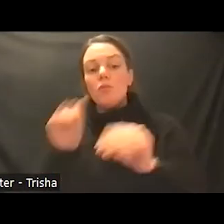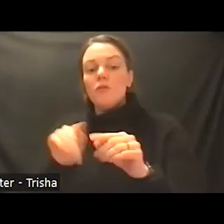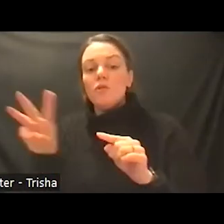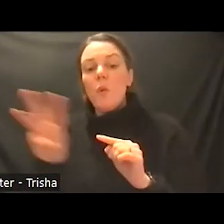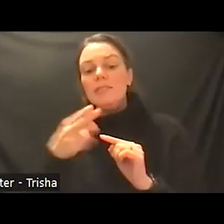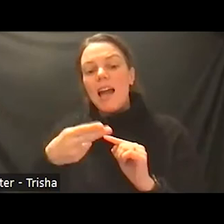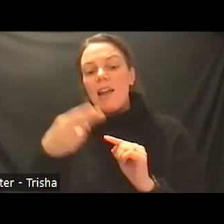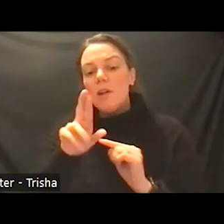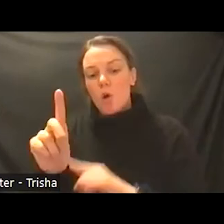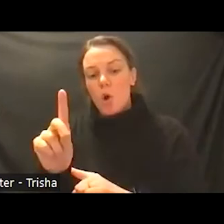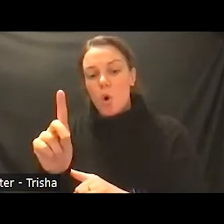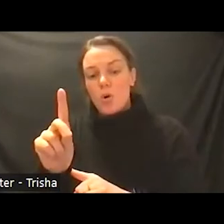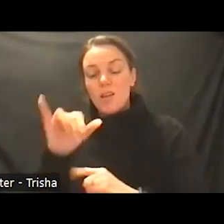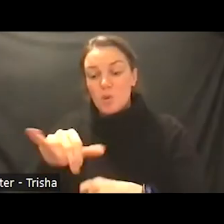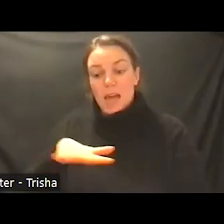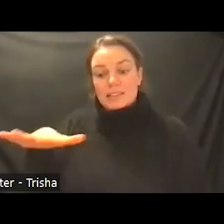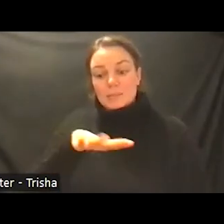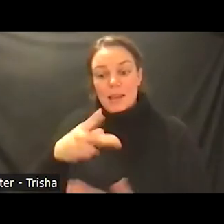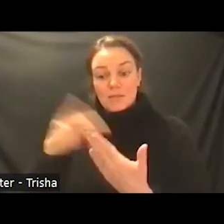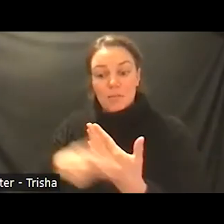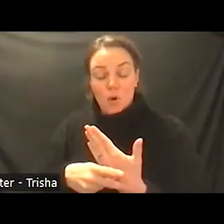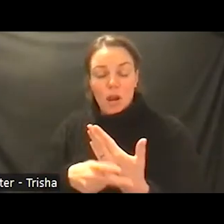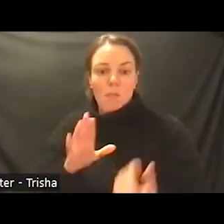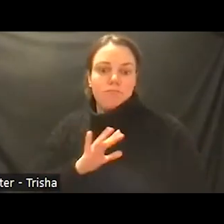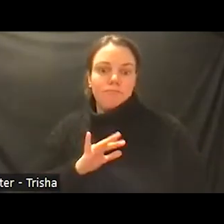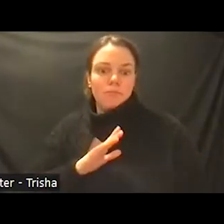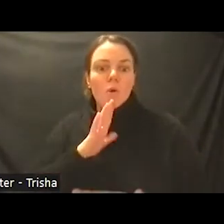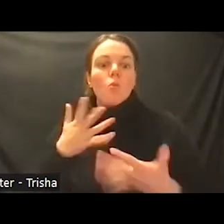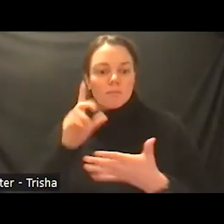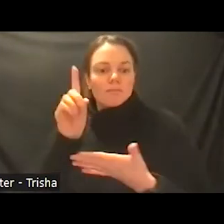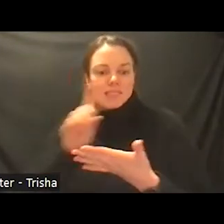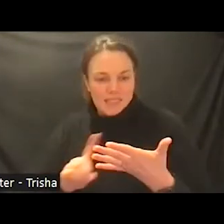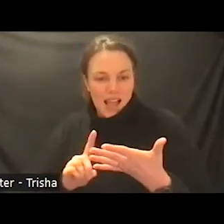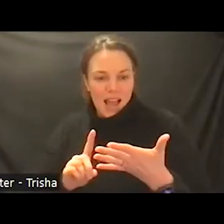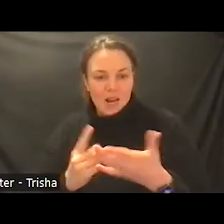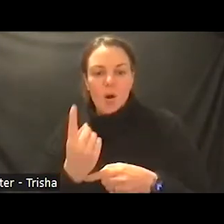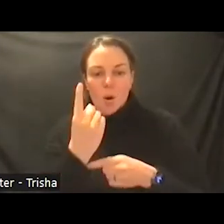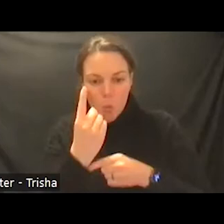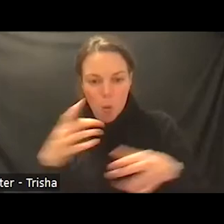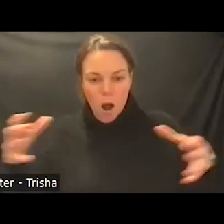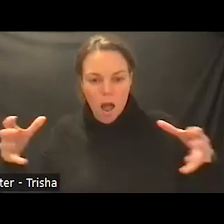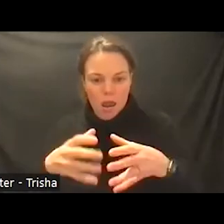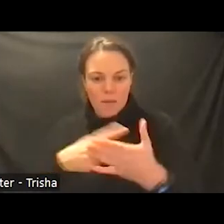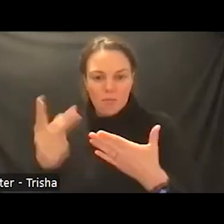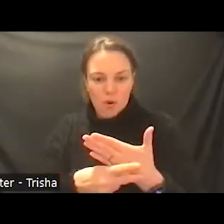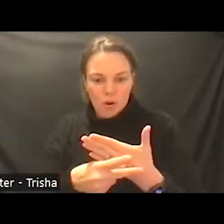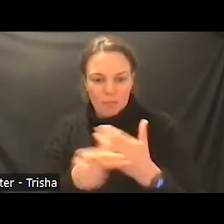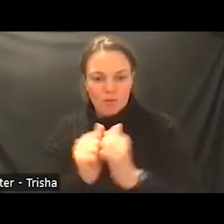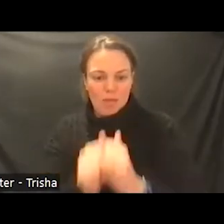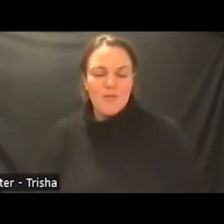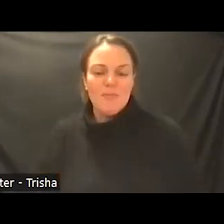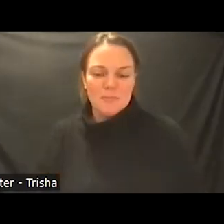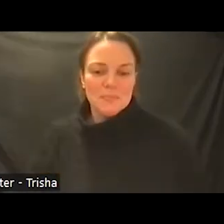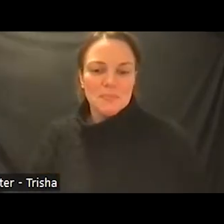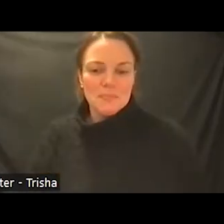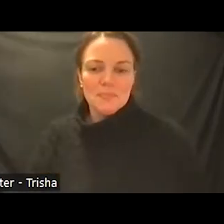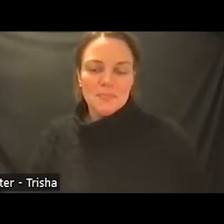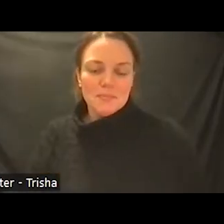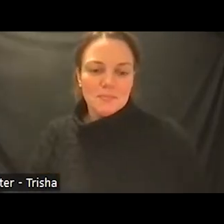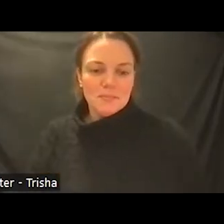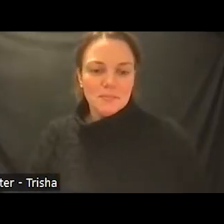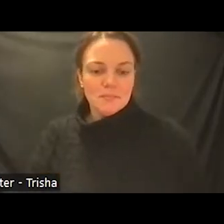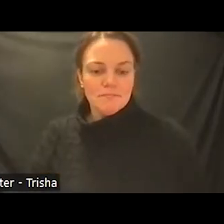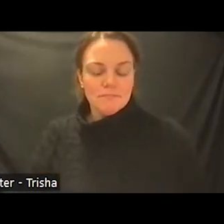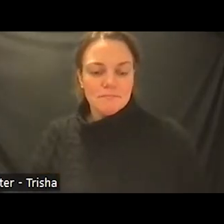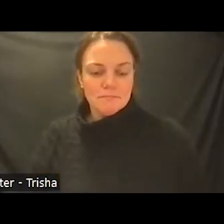of the program was designed to function as one comprehensive program and the second innovation